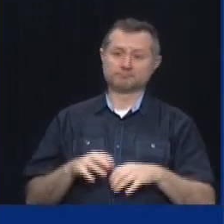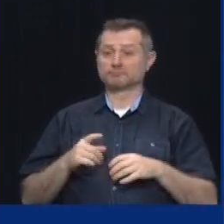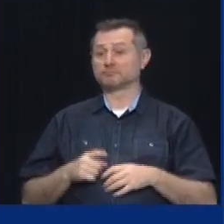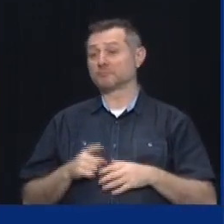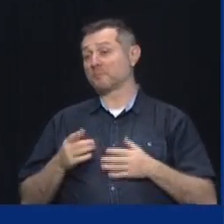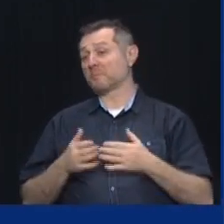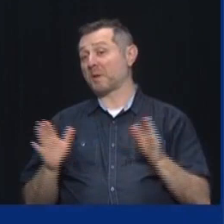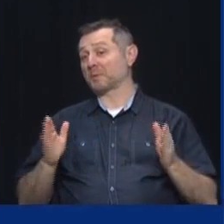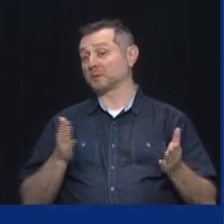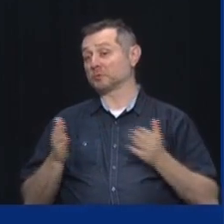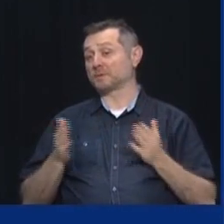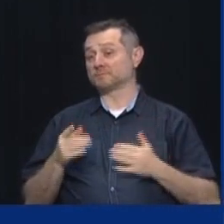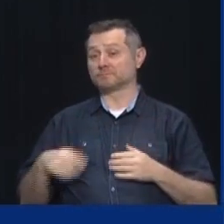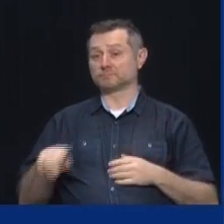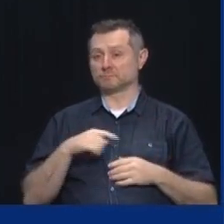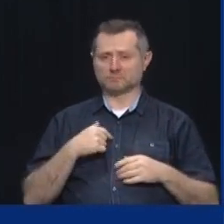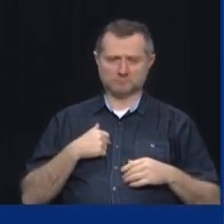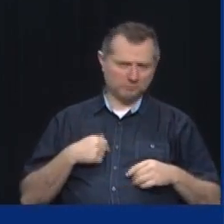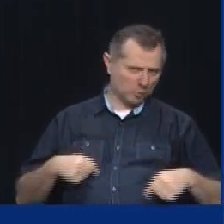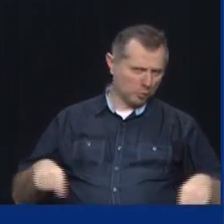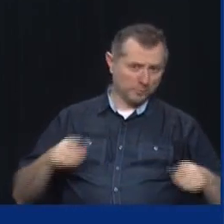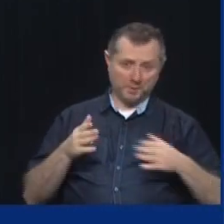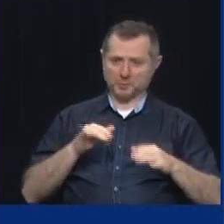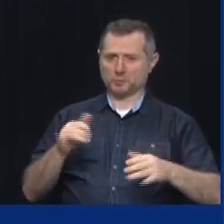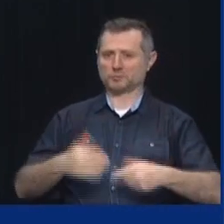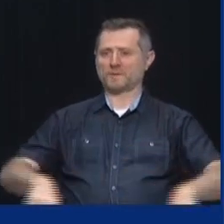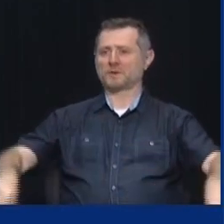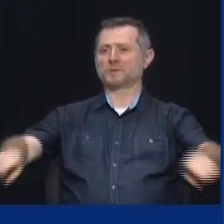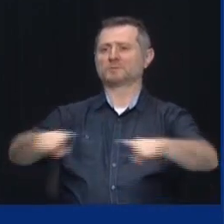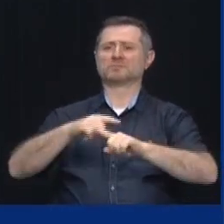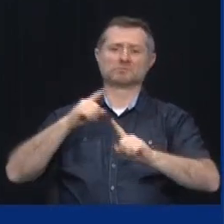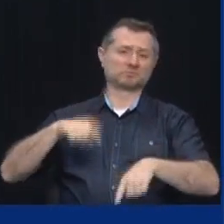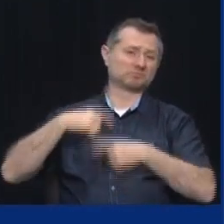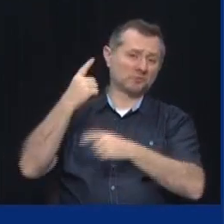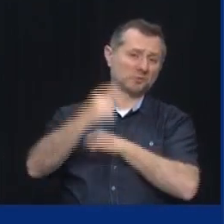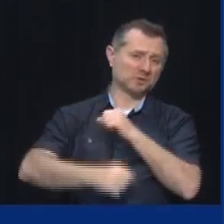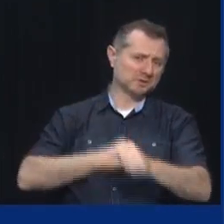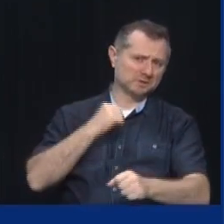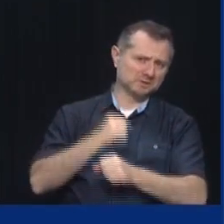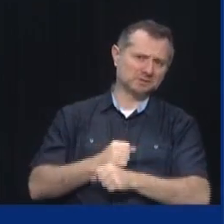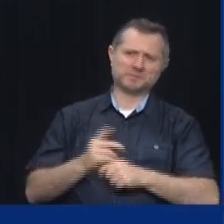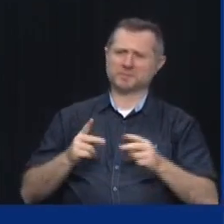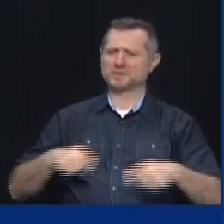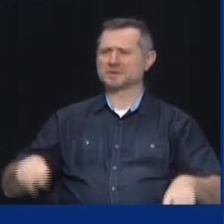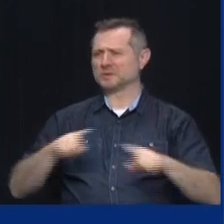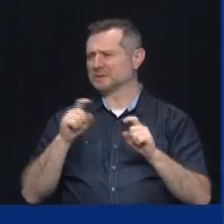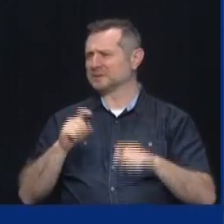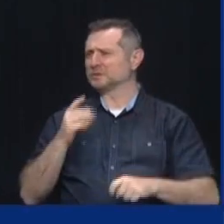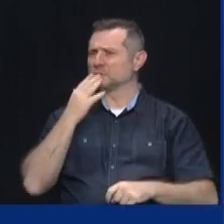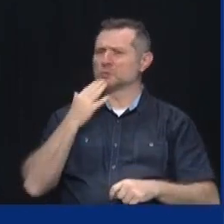LET ME TURN ITS OVER TO MY COLLEAGUES, BILL AND AL. I WANT TO THANK THEM FROM THE BOTTOM OF MY HEART FOR A JOB